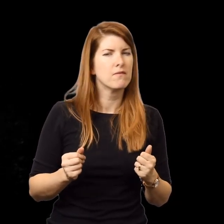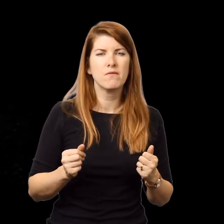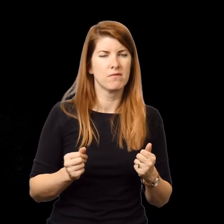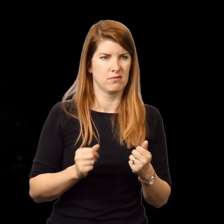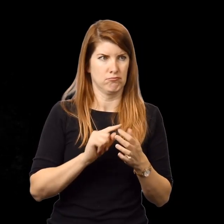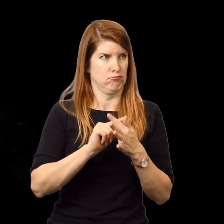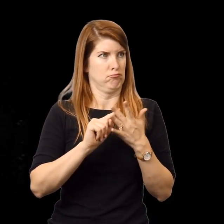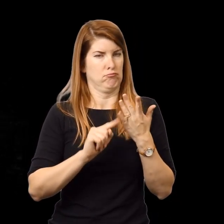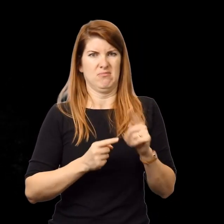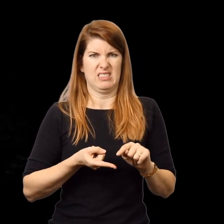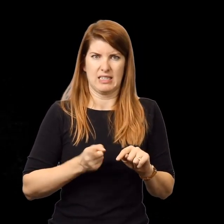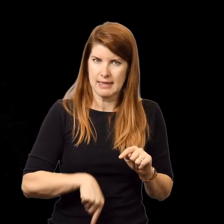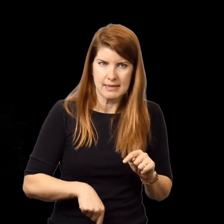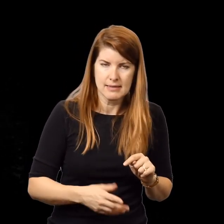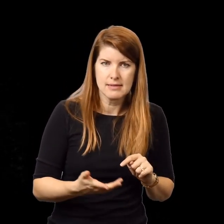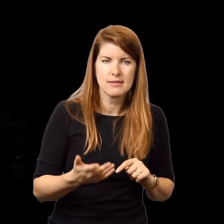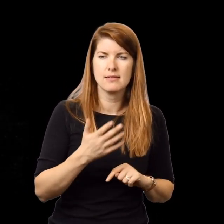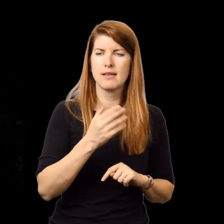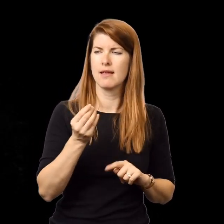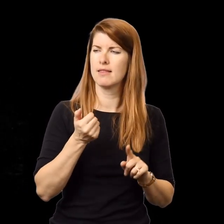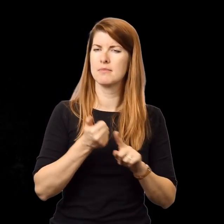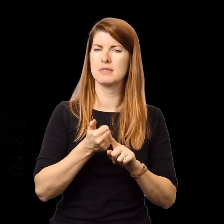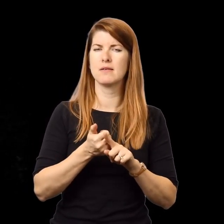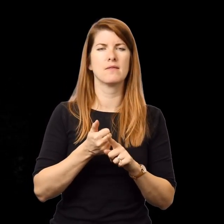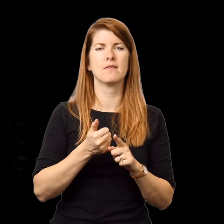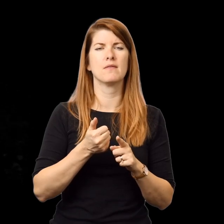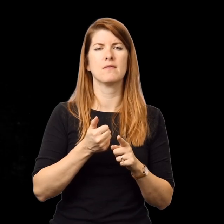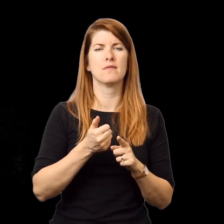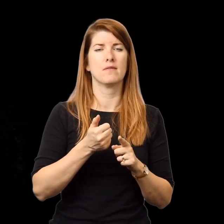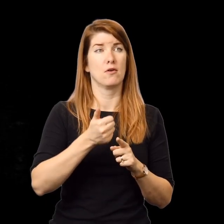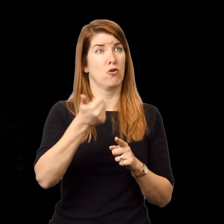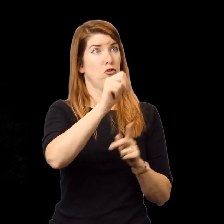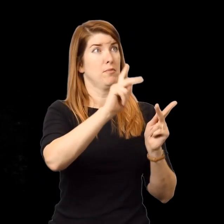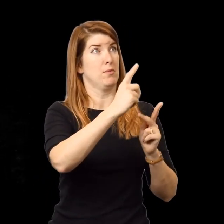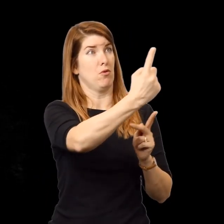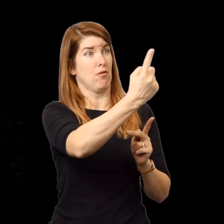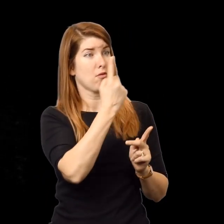and they're also not very easily settled or soothed by someone else.